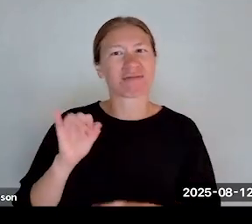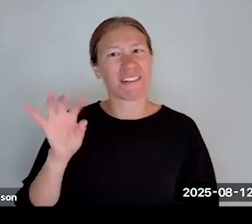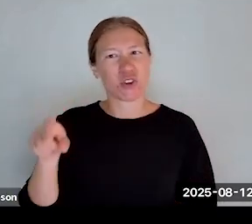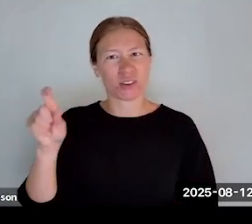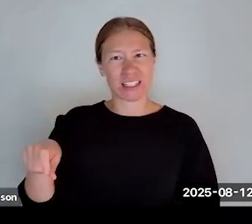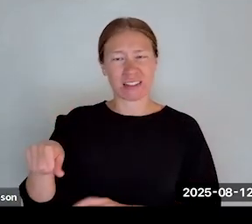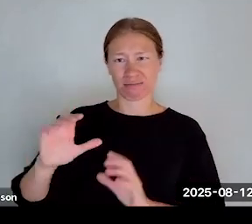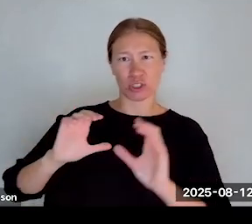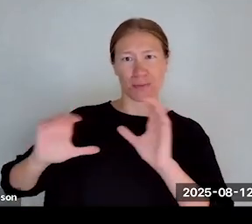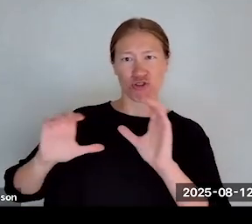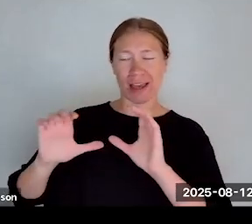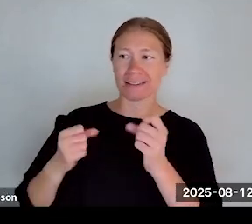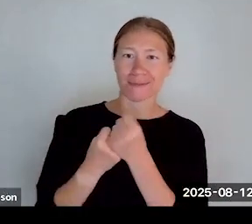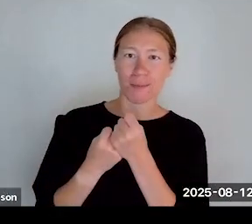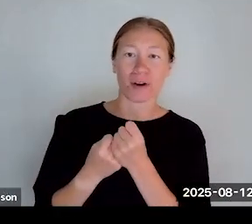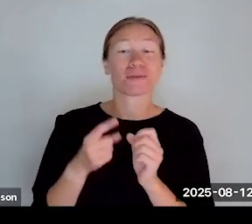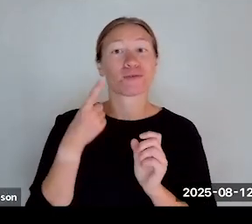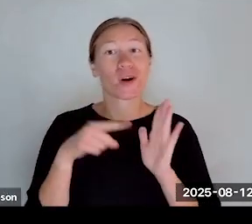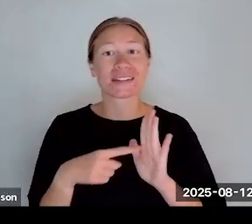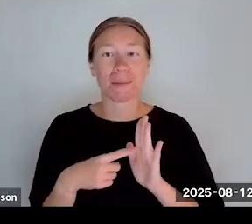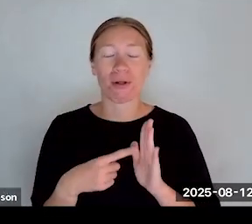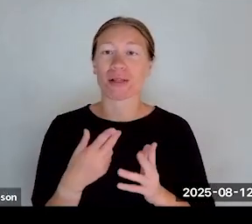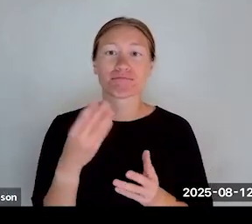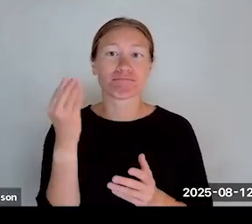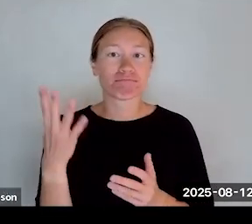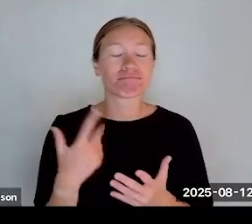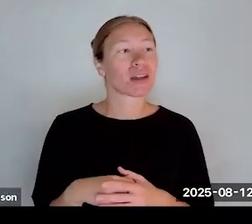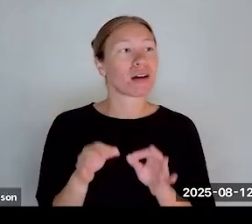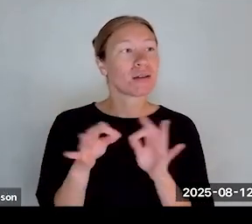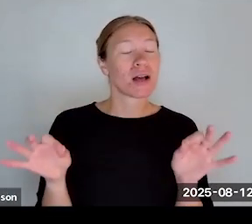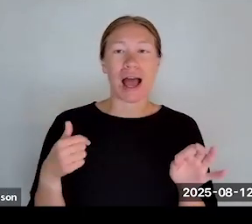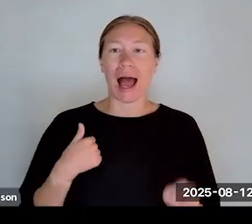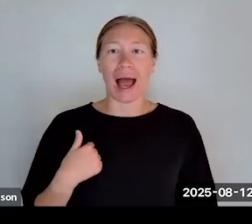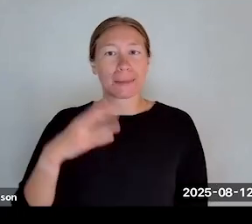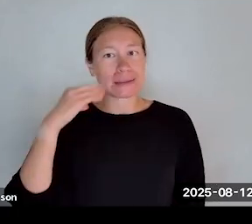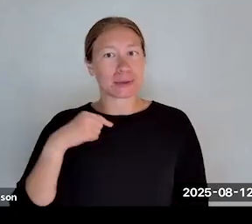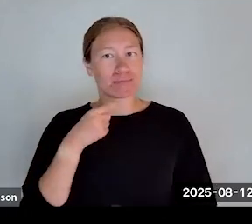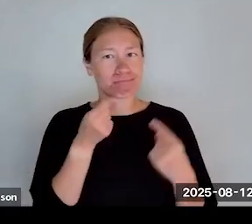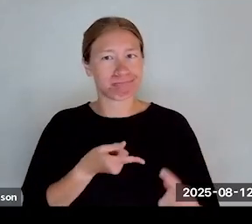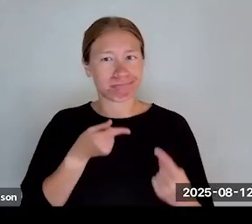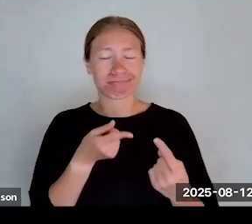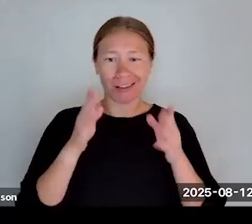For example, you might say, "I'm having difficulty concentrating due to the noise level in the room."